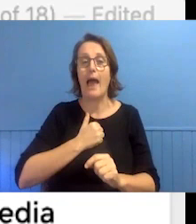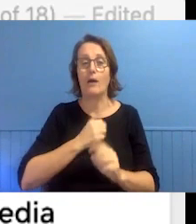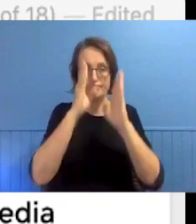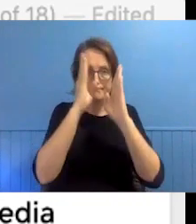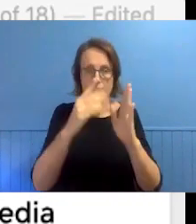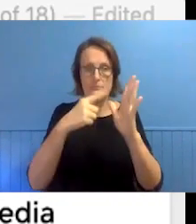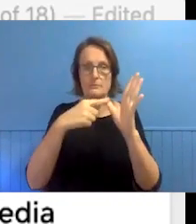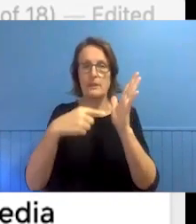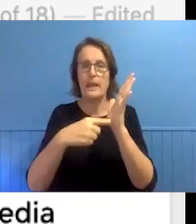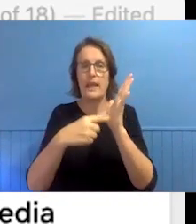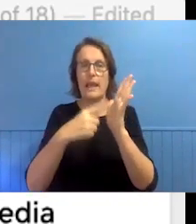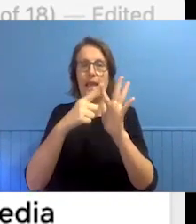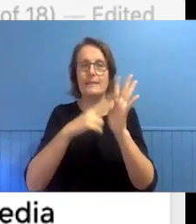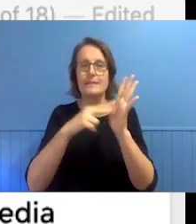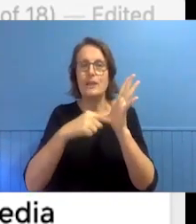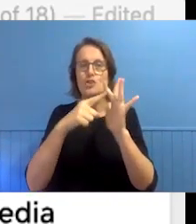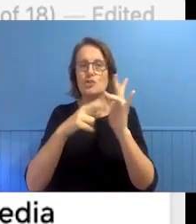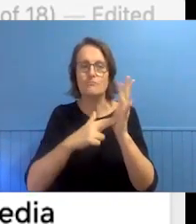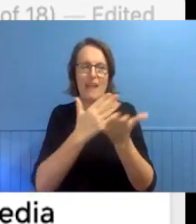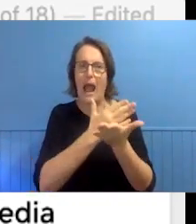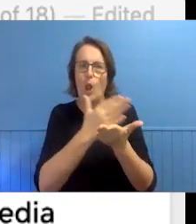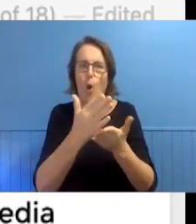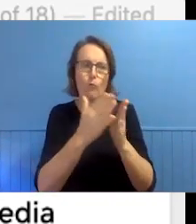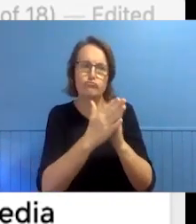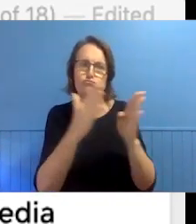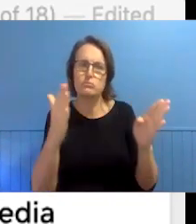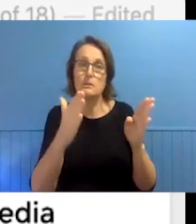from Denmark have found in recent years that the global attention span